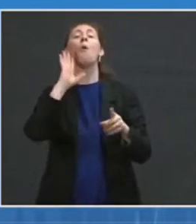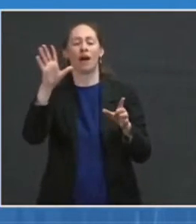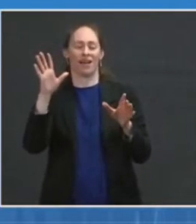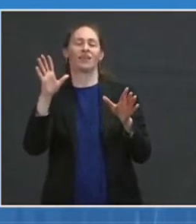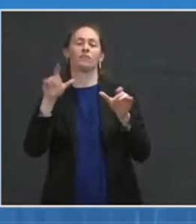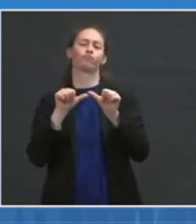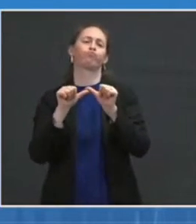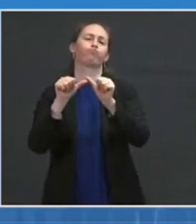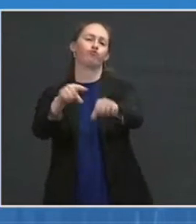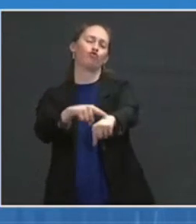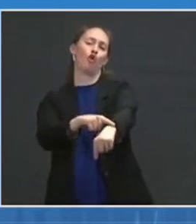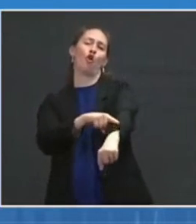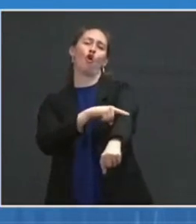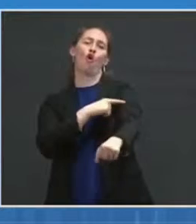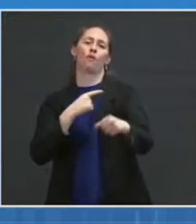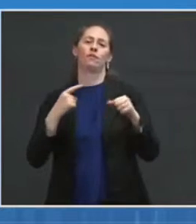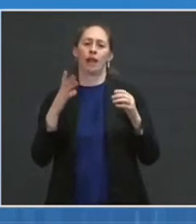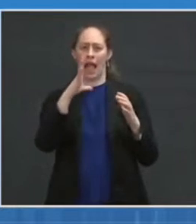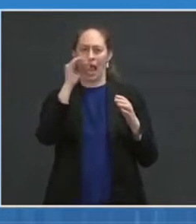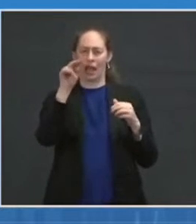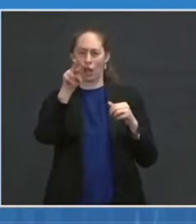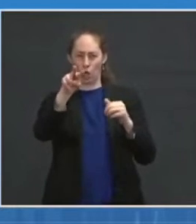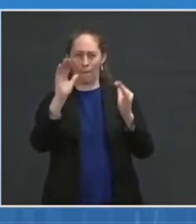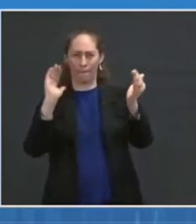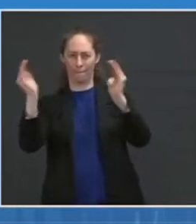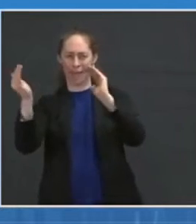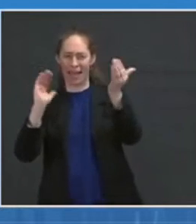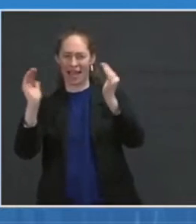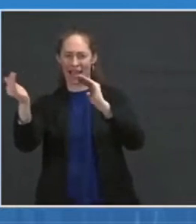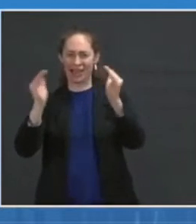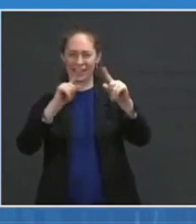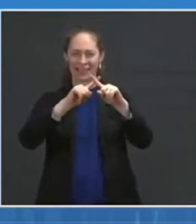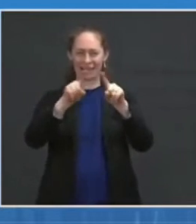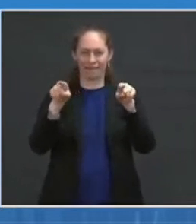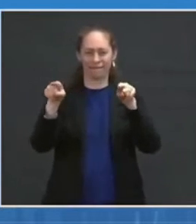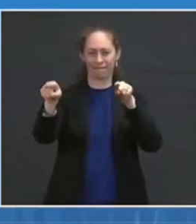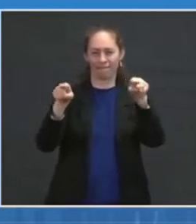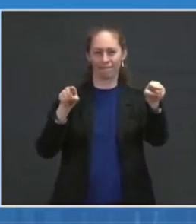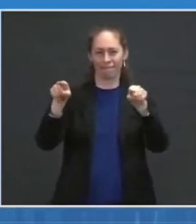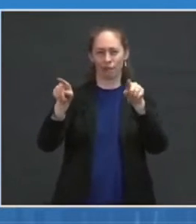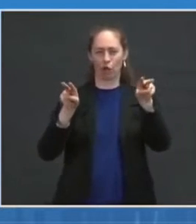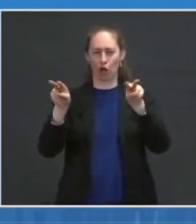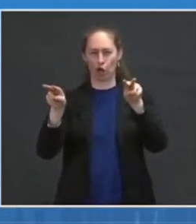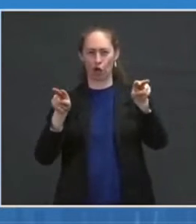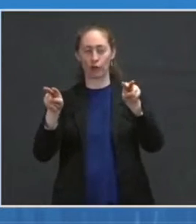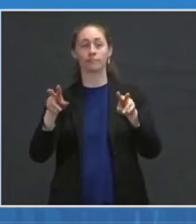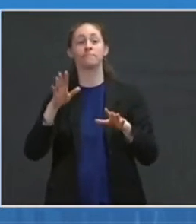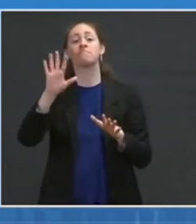GET WITH THE BOOST. SECONDLY, IF YOU LOOK AT THE